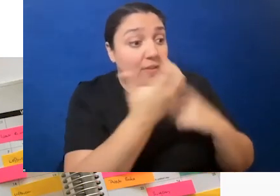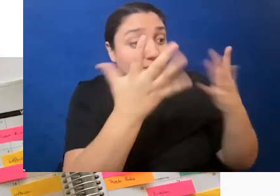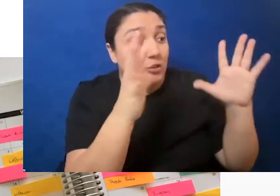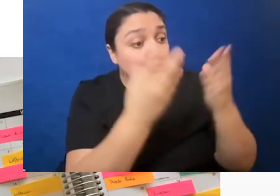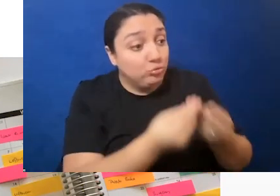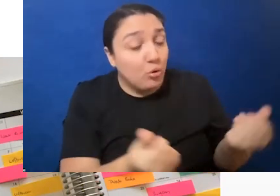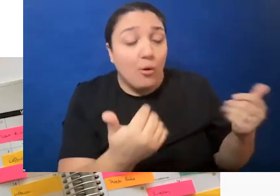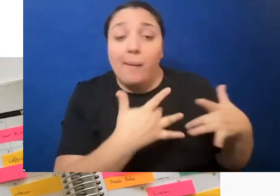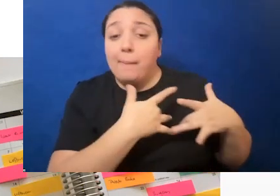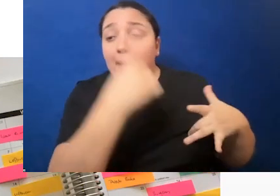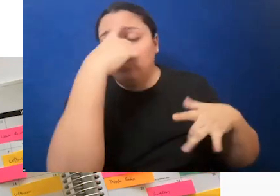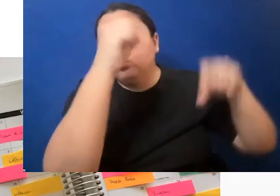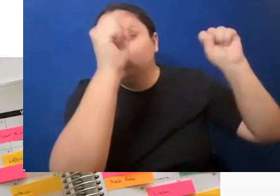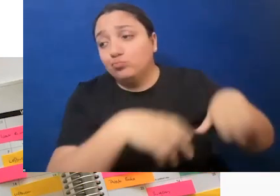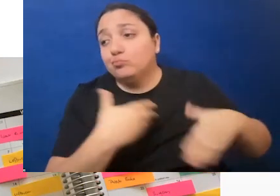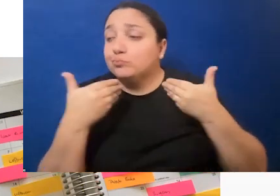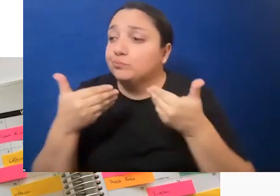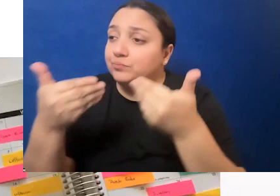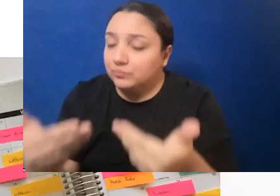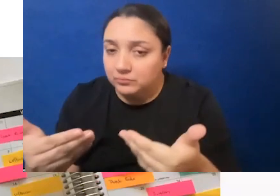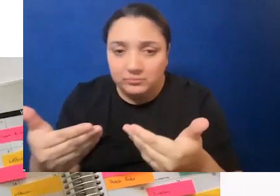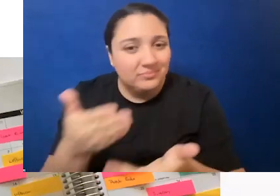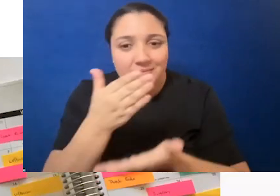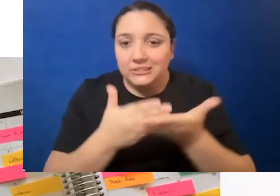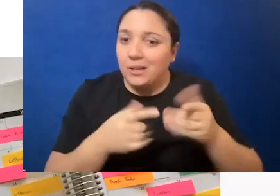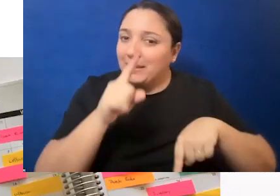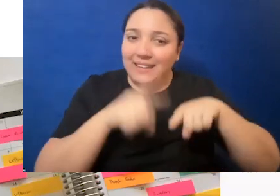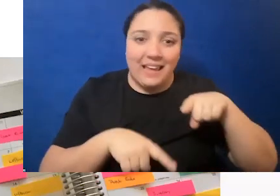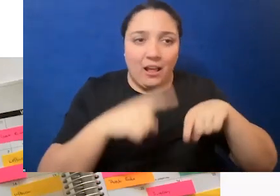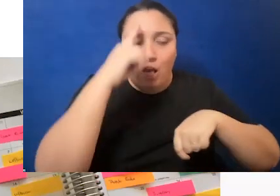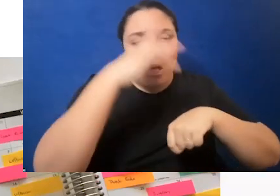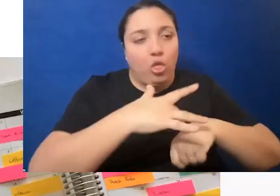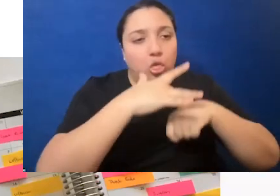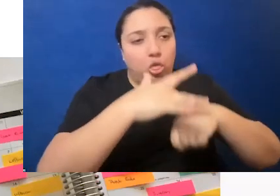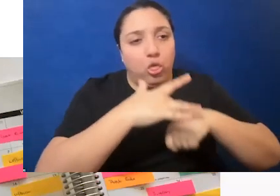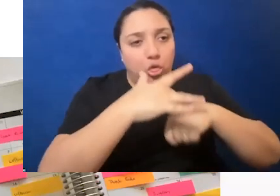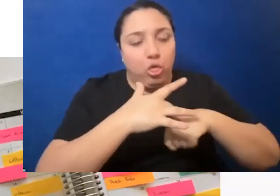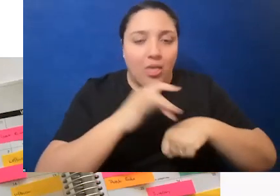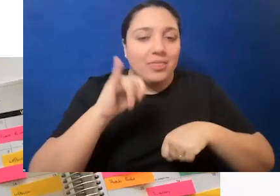LET IT GO AND MOVE ON. SOME FOLKS CAN'T. THAT IS WHEN WE SEE ANXIETY